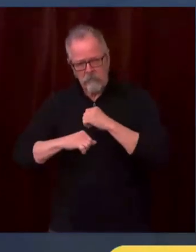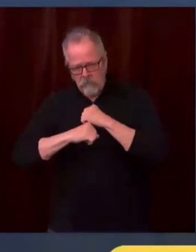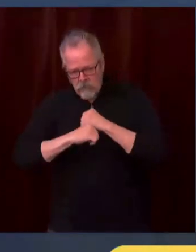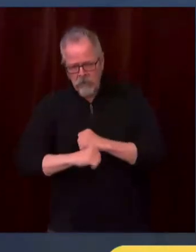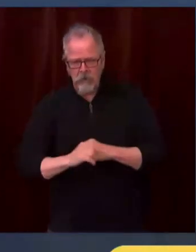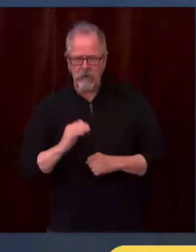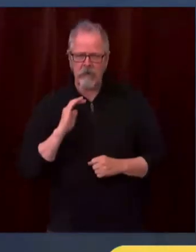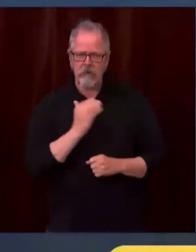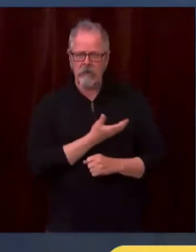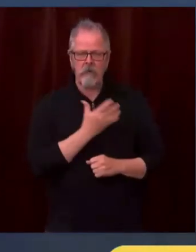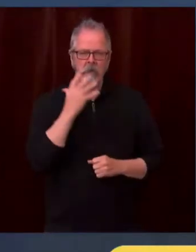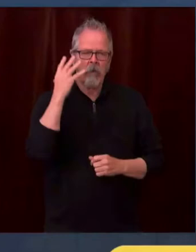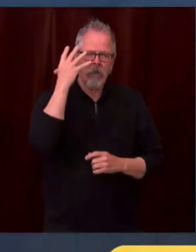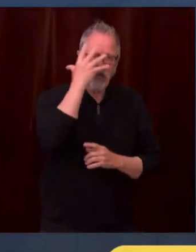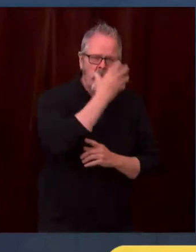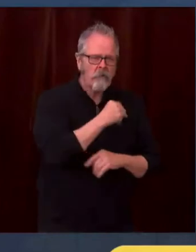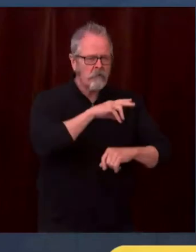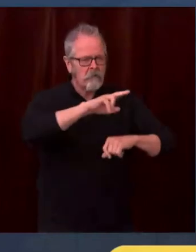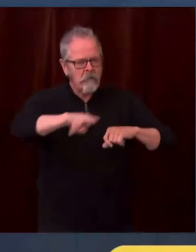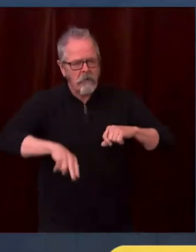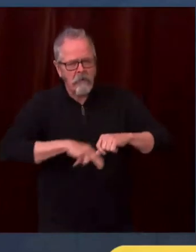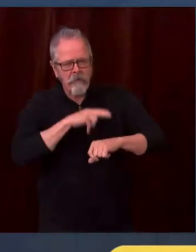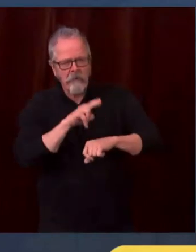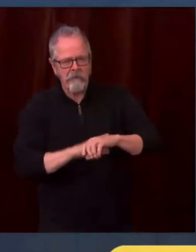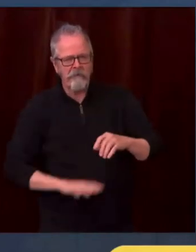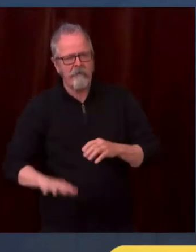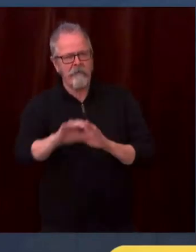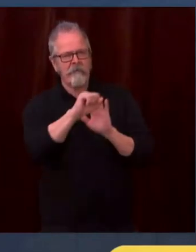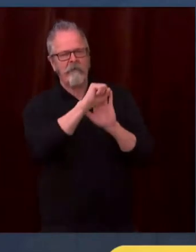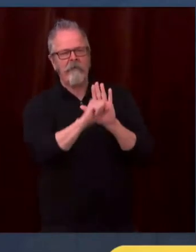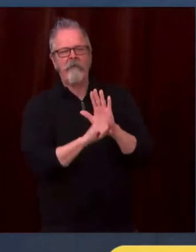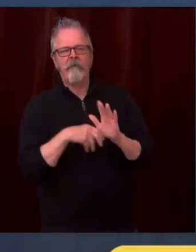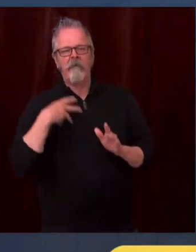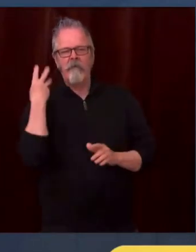have increasing confidence in our ability to attack the existential